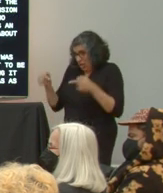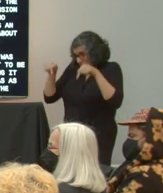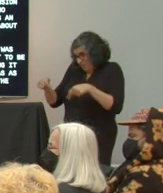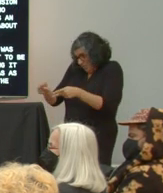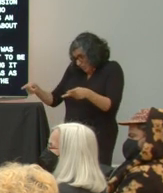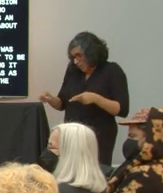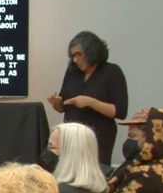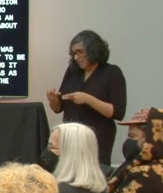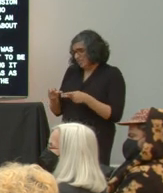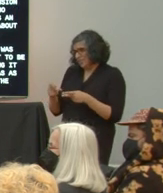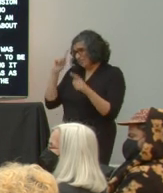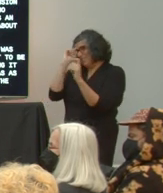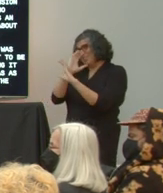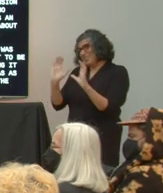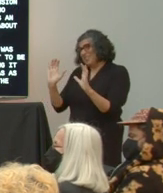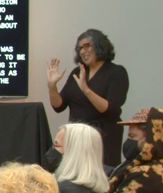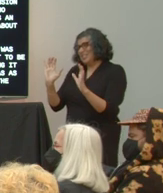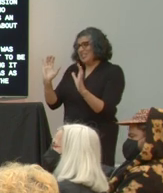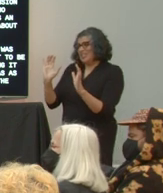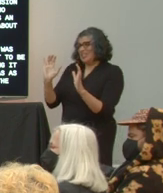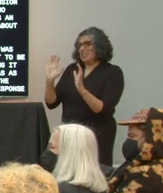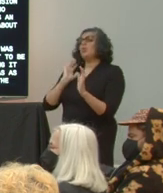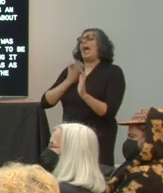And our will be in, like, what is our responsibility here? Are